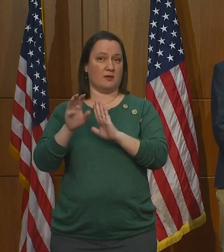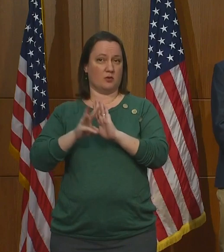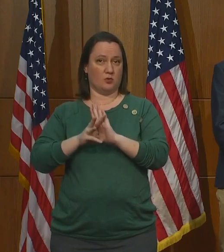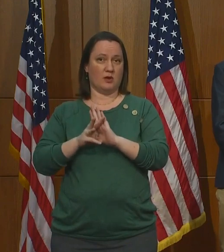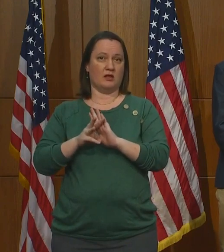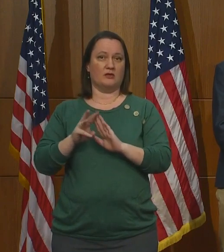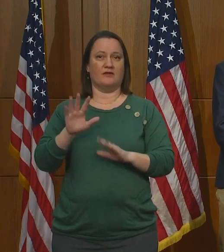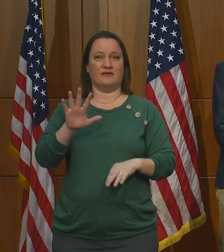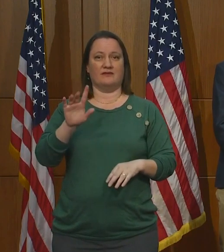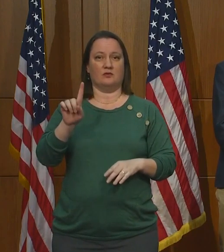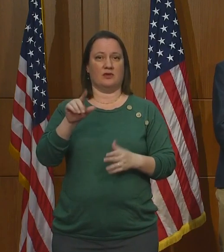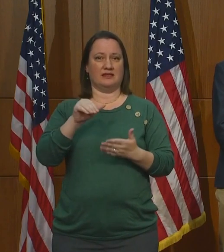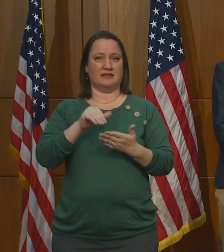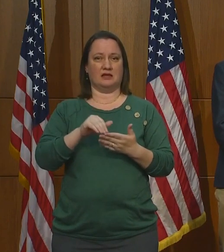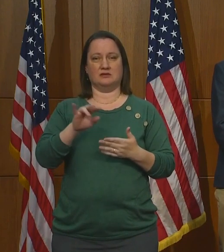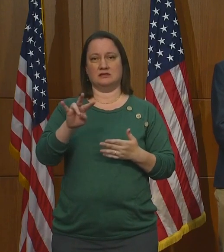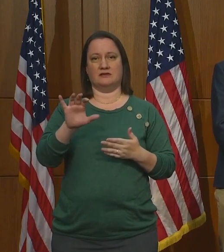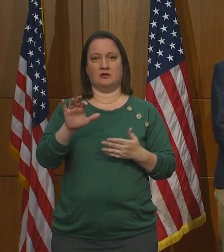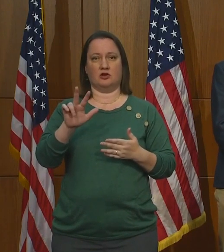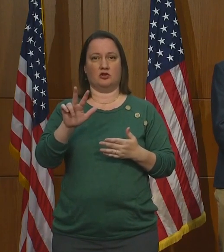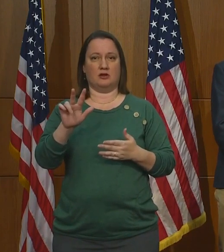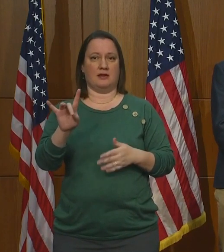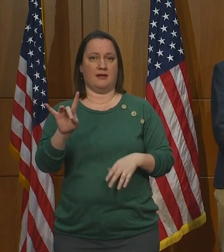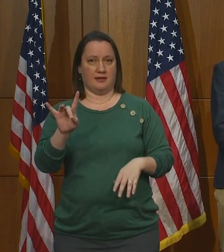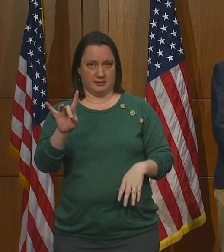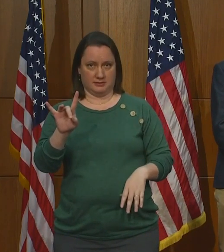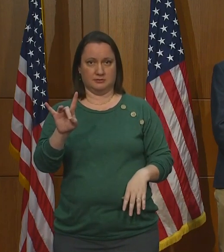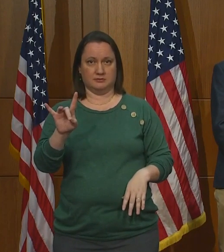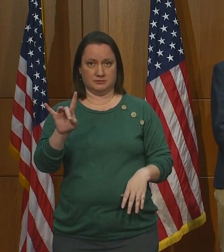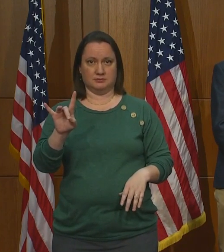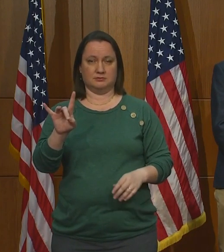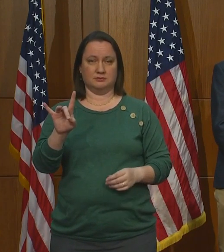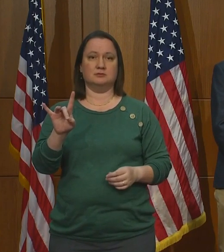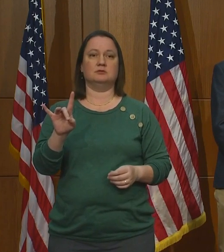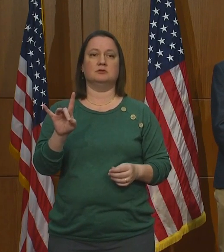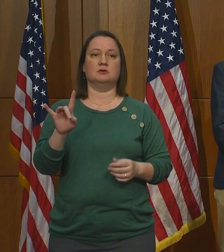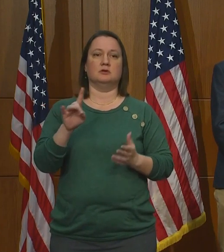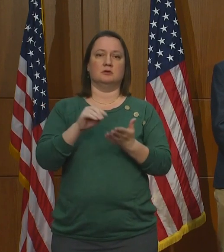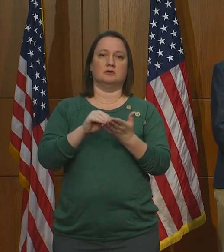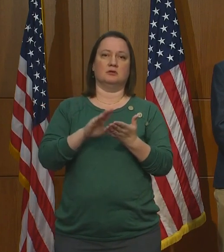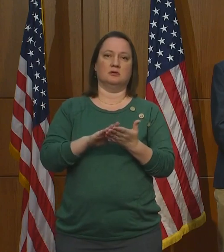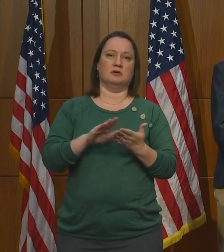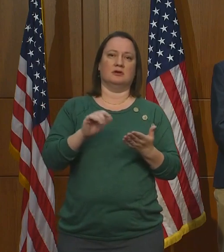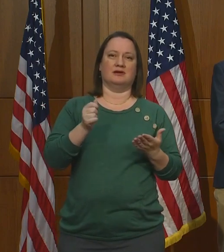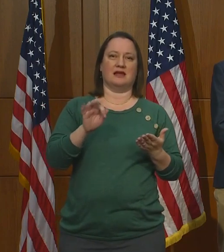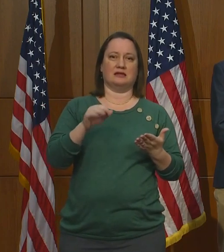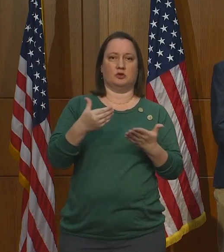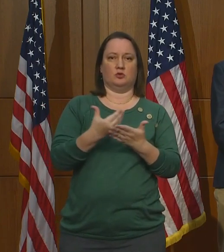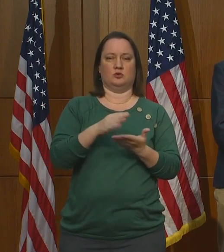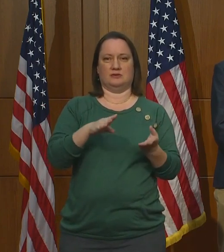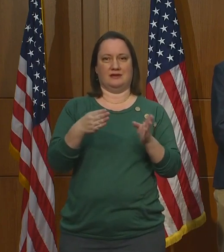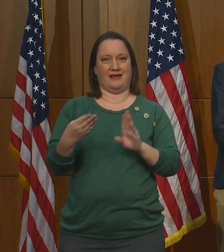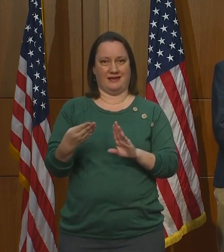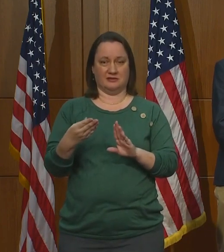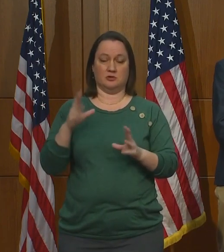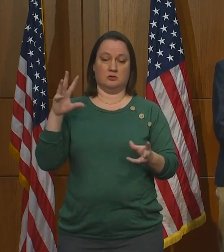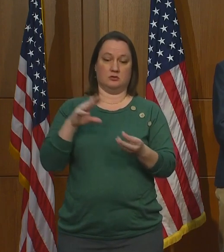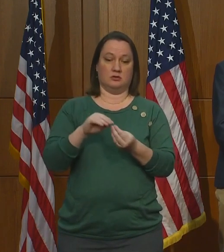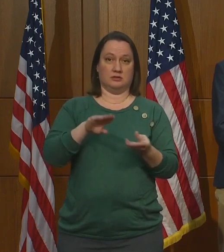BRINGING THE TOTAL NUMBER OF CASES IN THE COMMONWEALTH TO FIFTY ONE THOUSAND SEVEN HUNDRED AND THIRTY EIGHT. WE